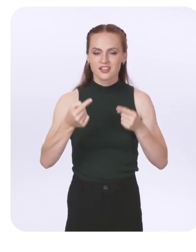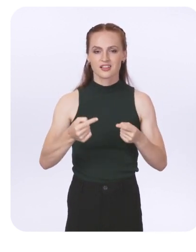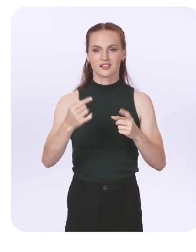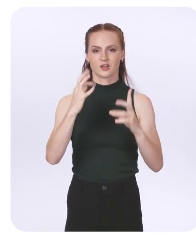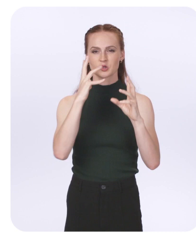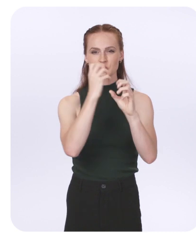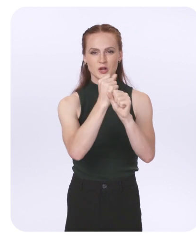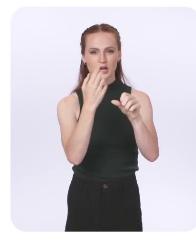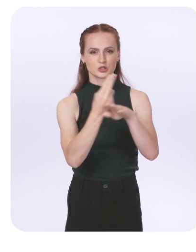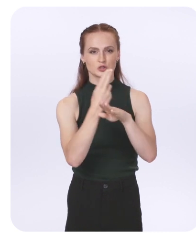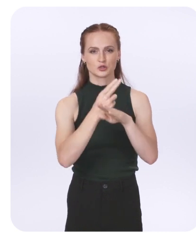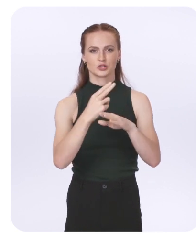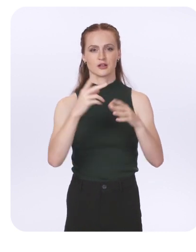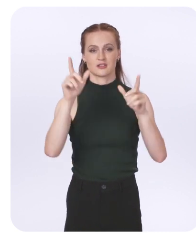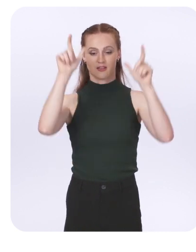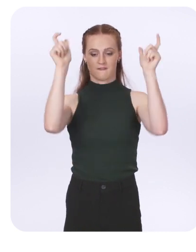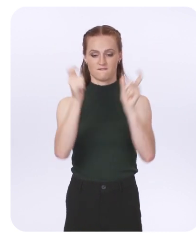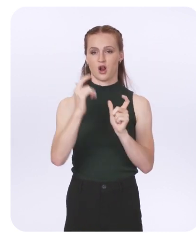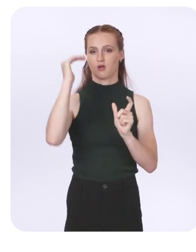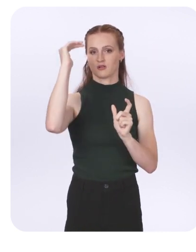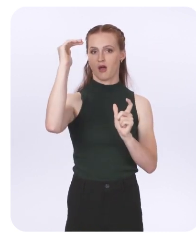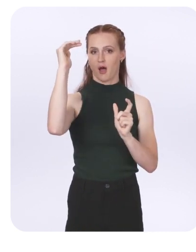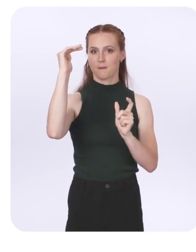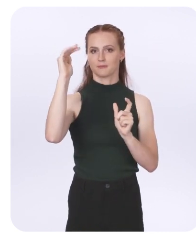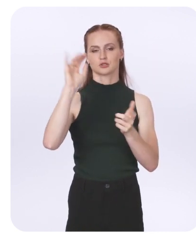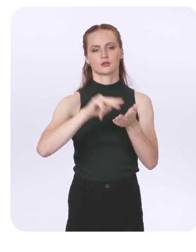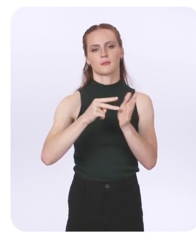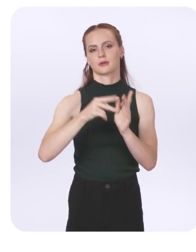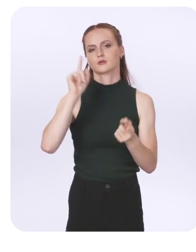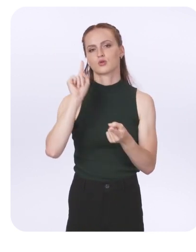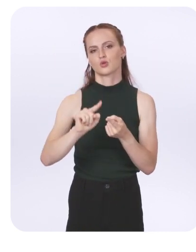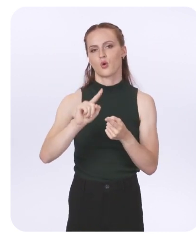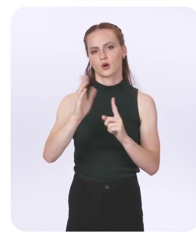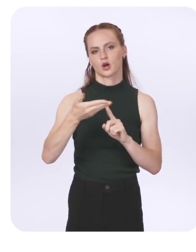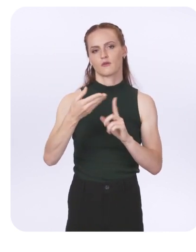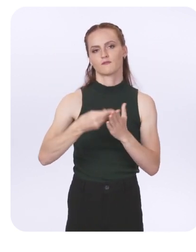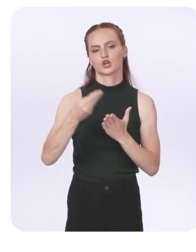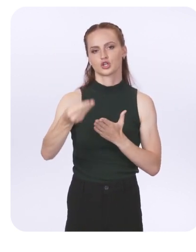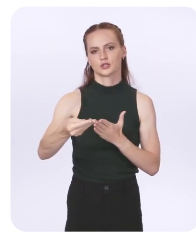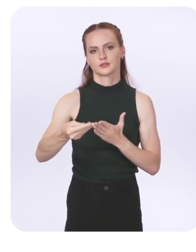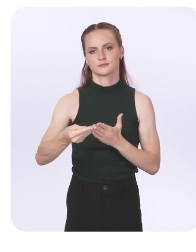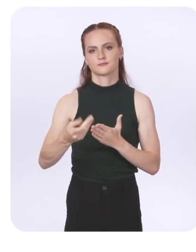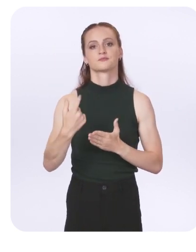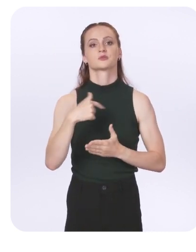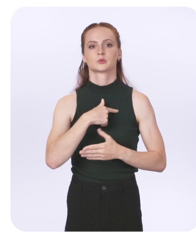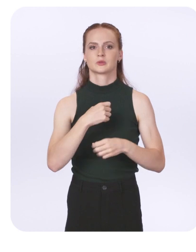We incorporated a hand strategically placing objects while trying to preserve the game's quirky characters.